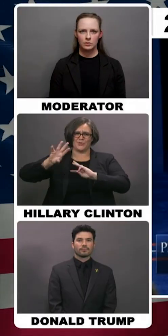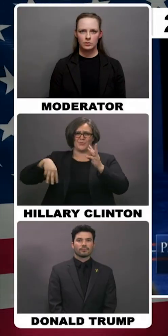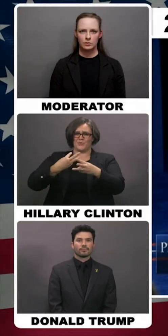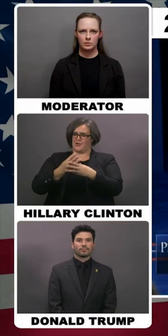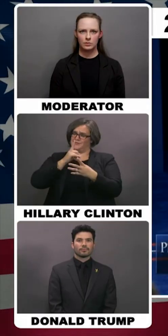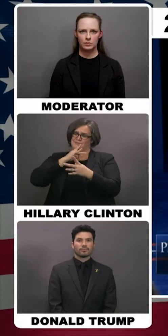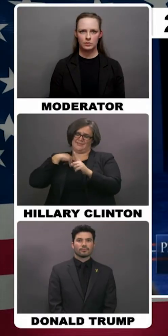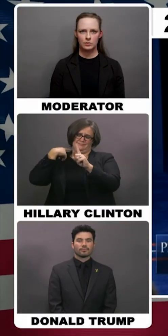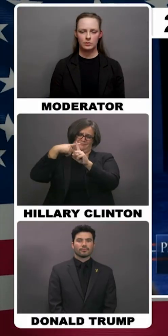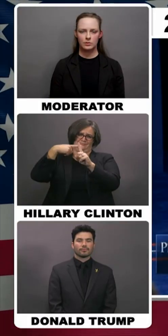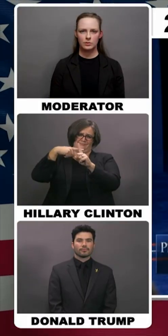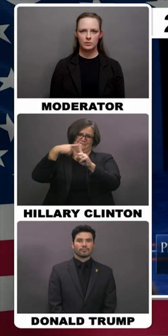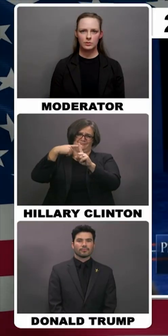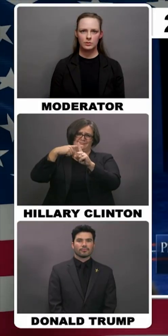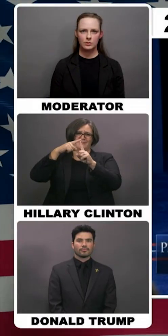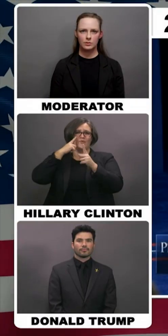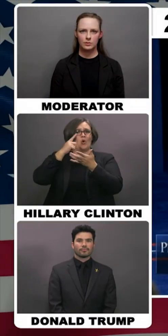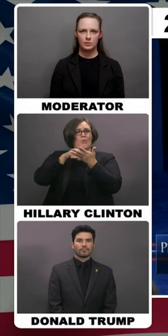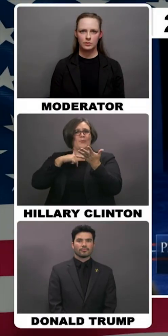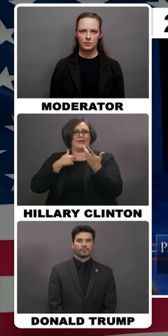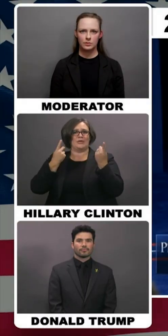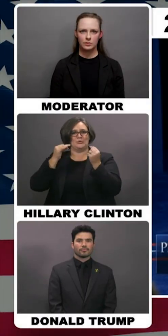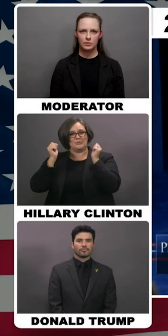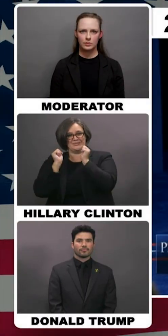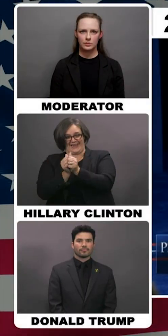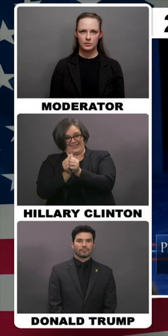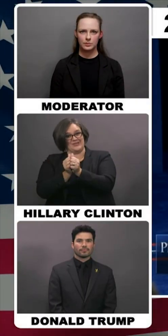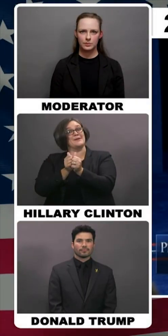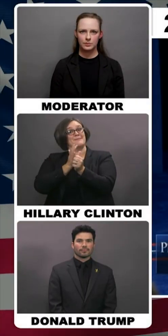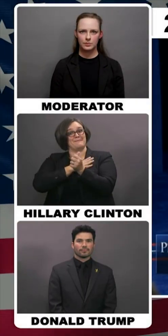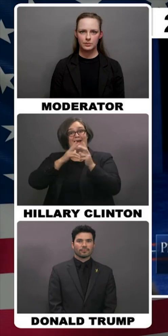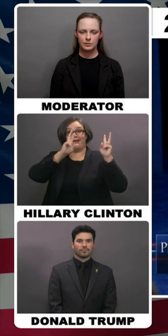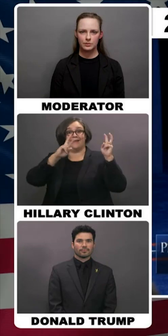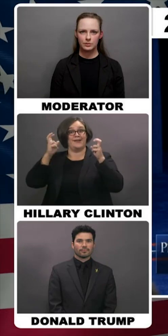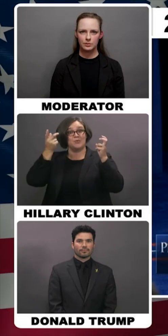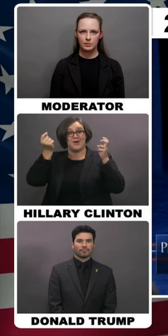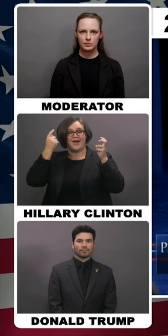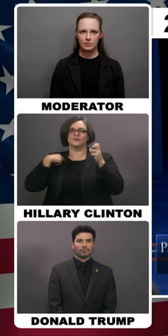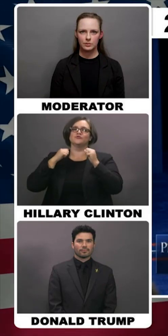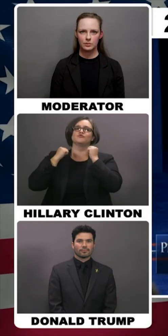That's why the slogan of my campaign is stronger together, because I think if we work together,